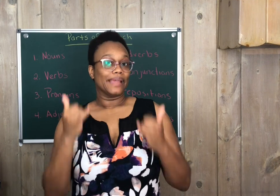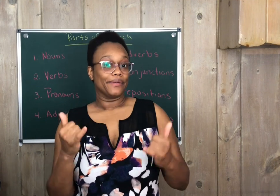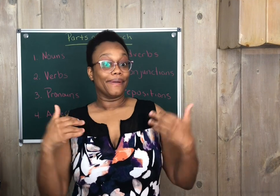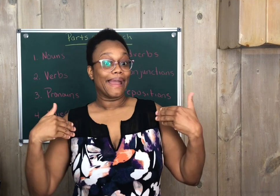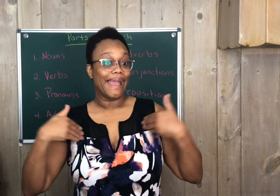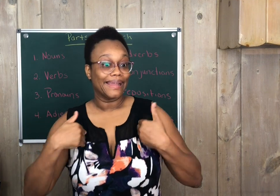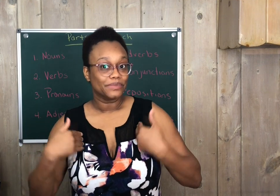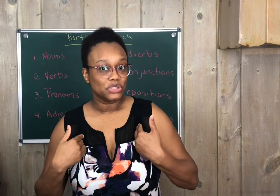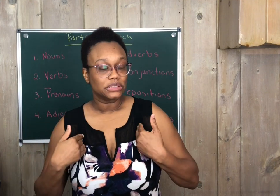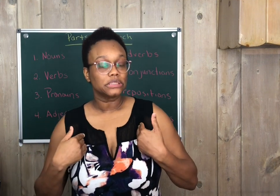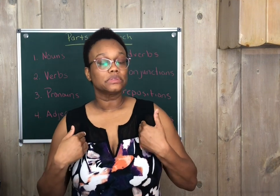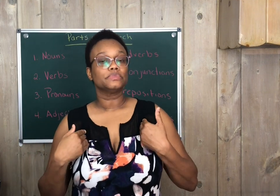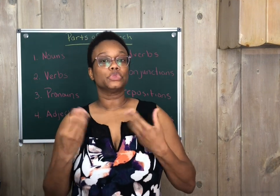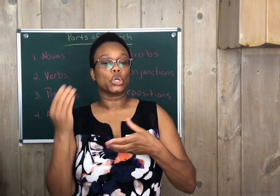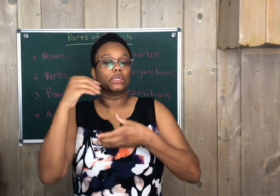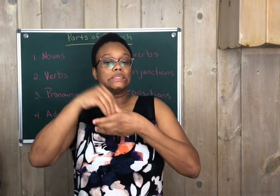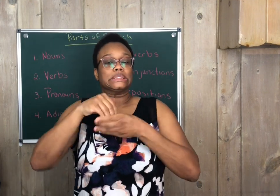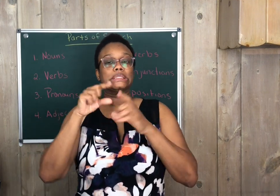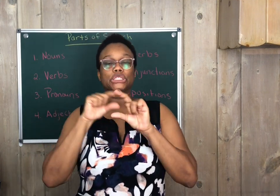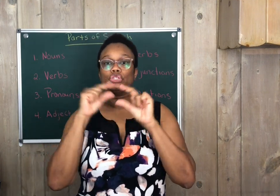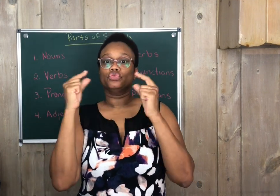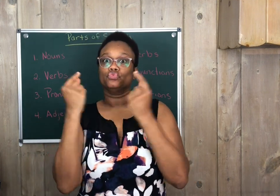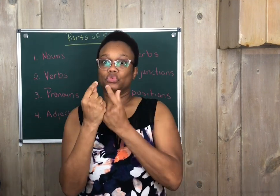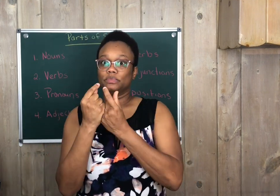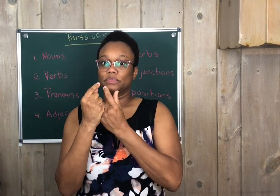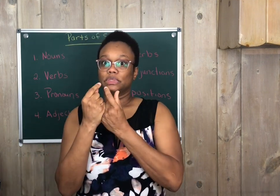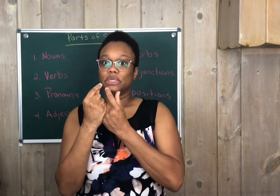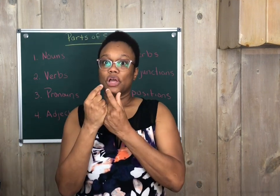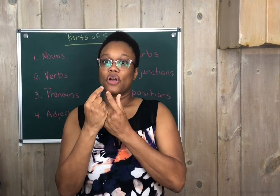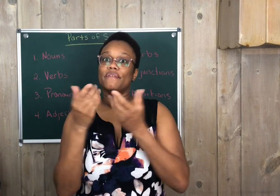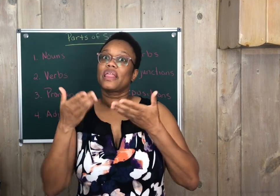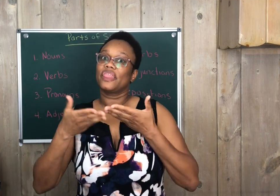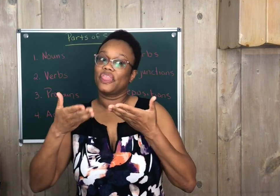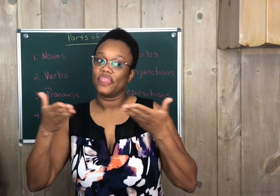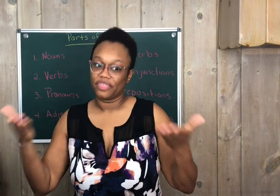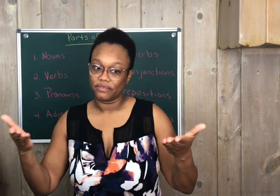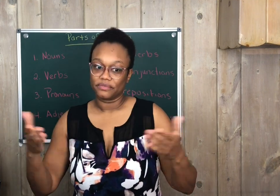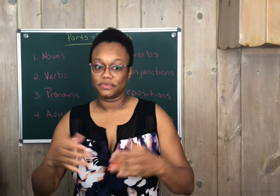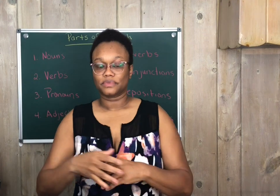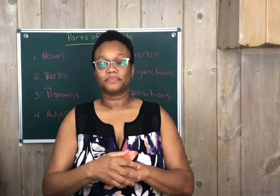Now animals, they're included in the group of a thing